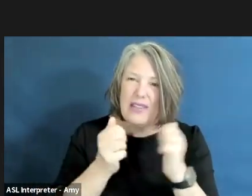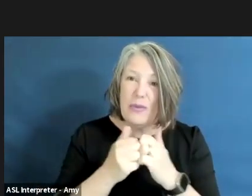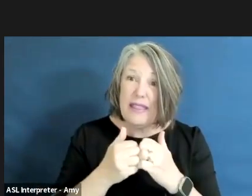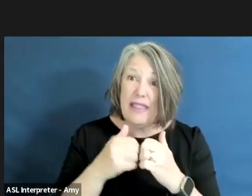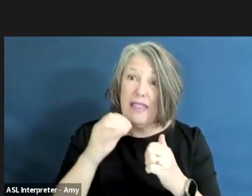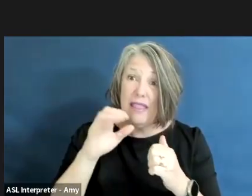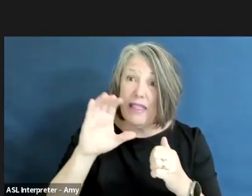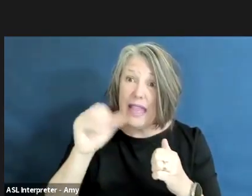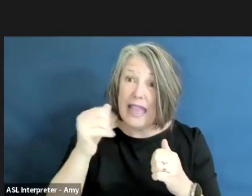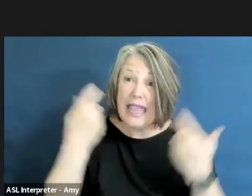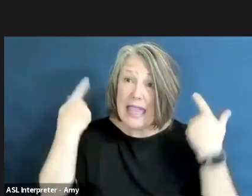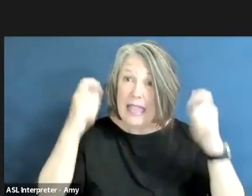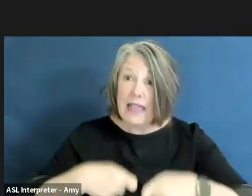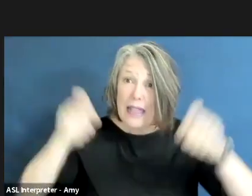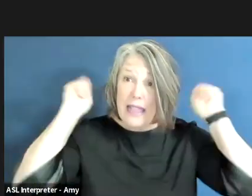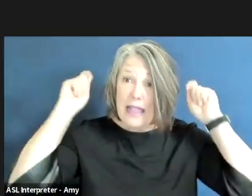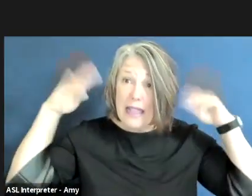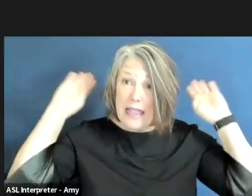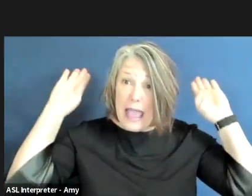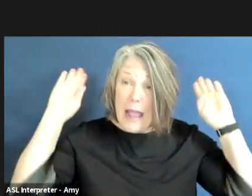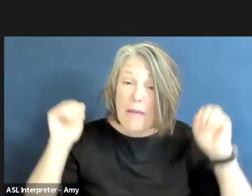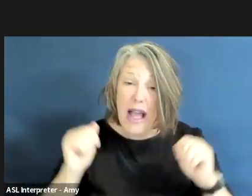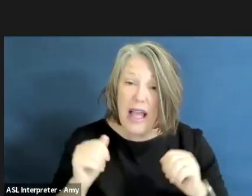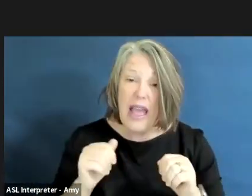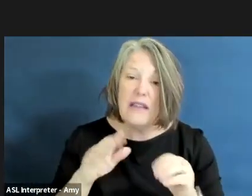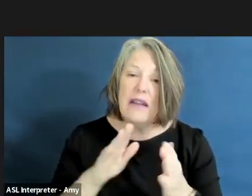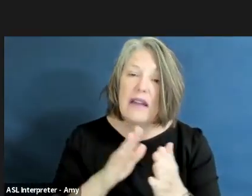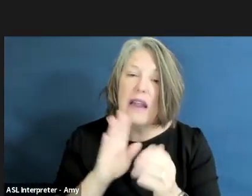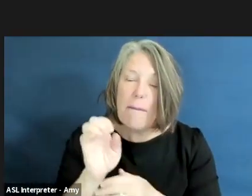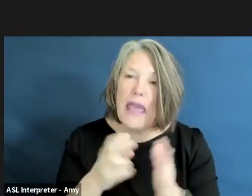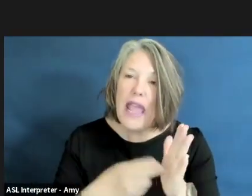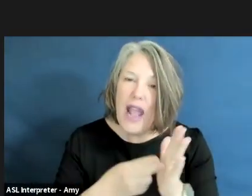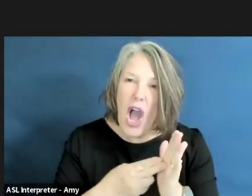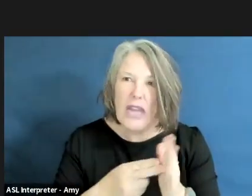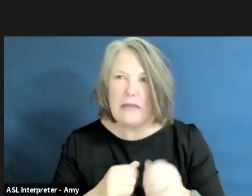to be, you know, ten feet tall and bulletproof.